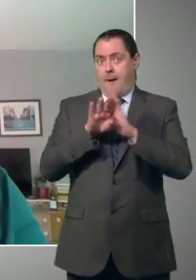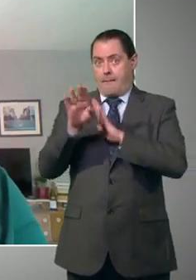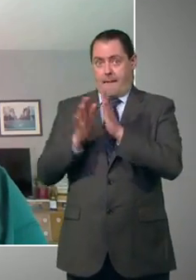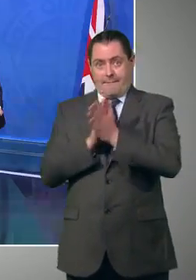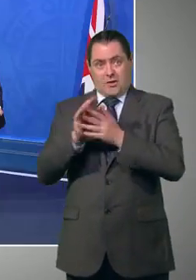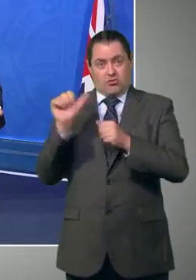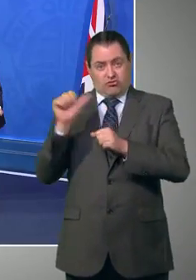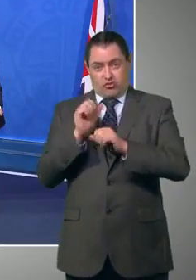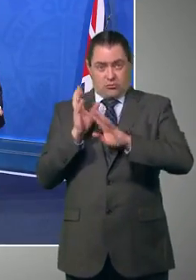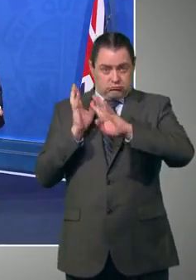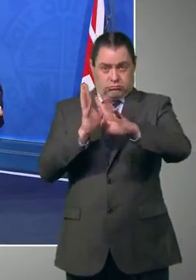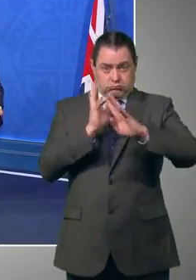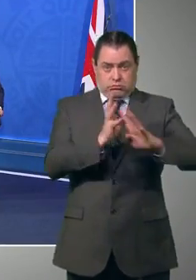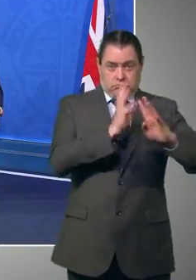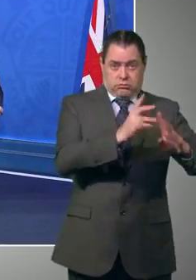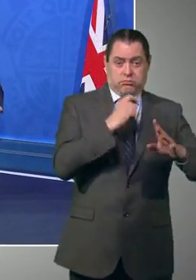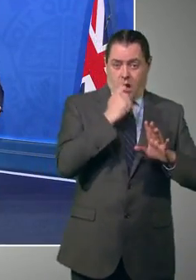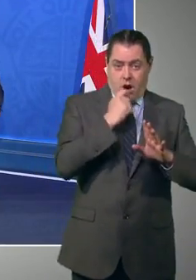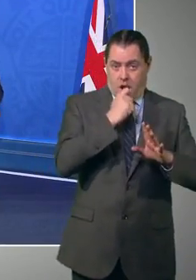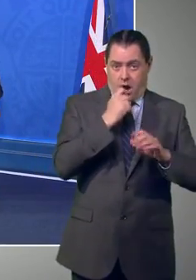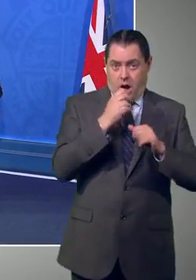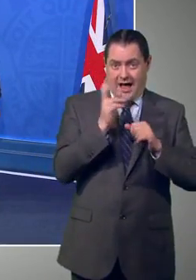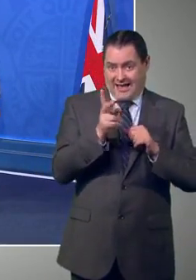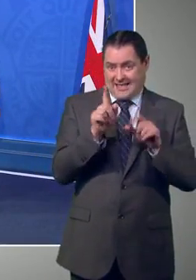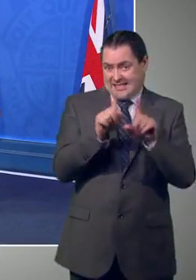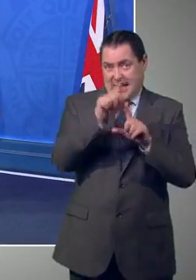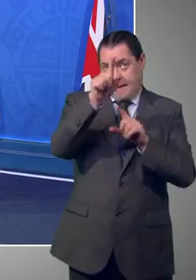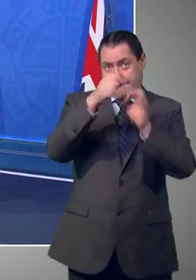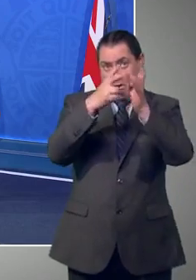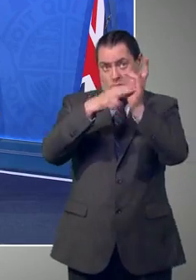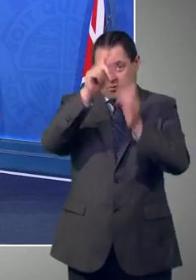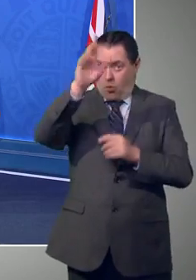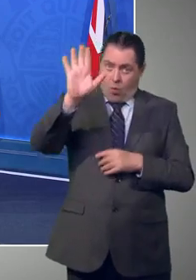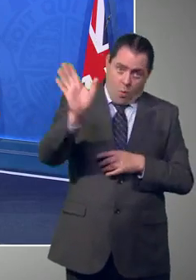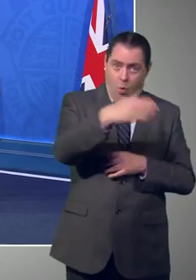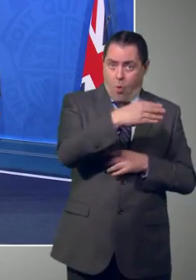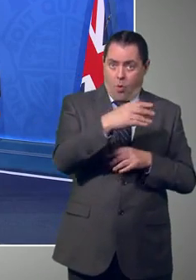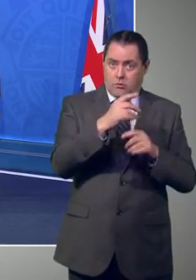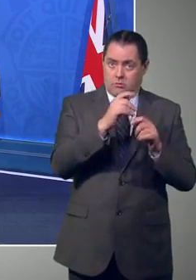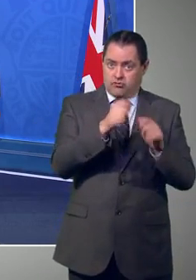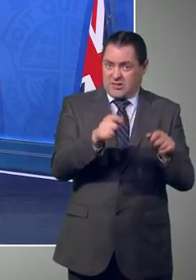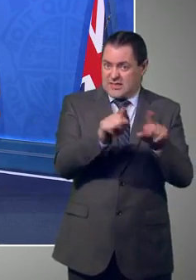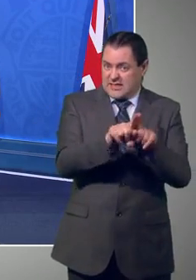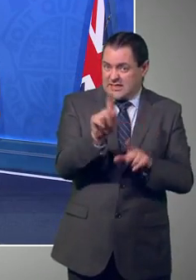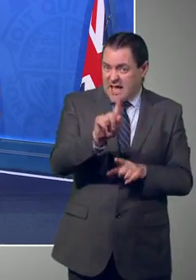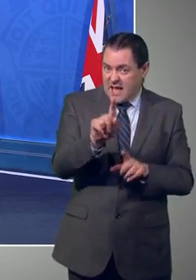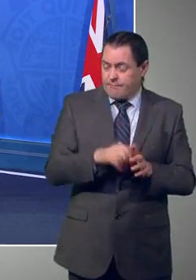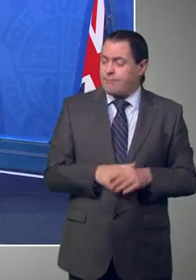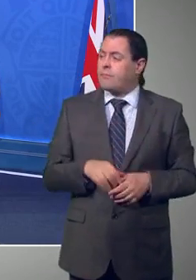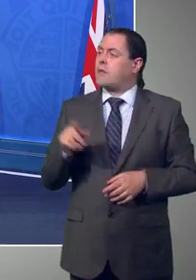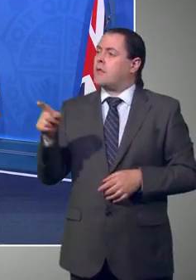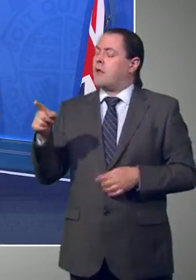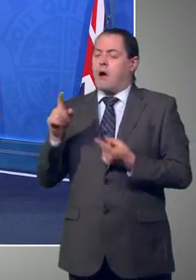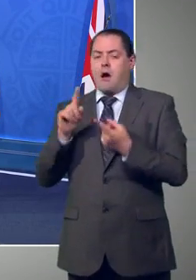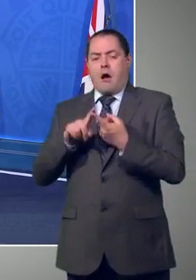support Bolton Thanks. thanks very much, you know come back to the earlier point.